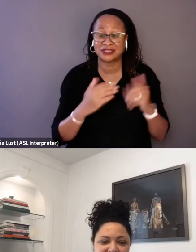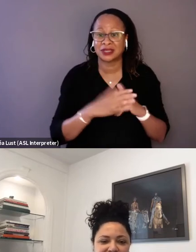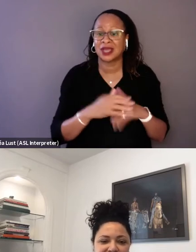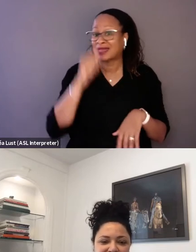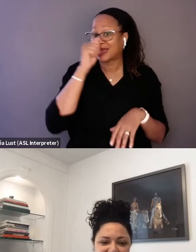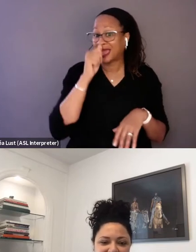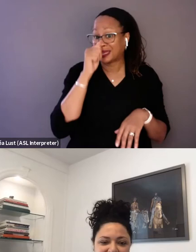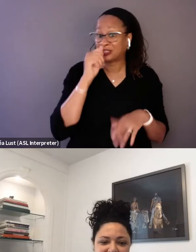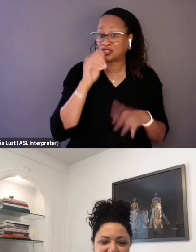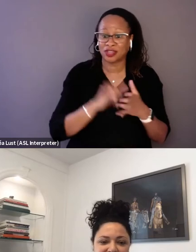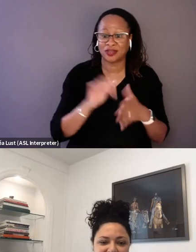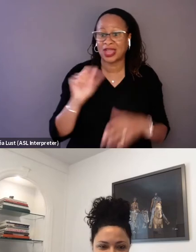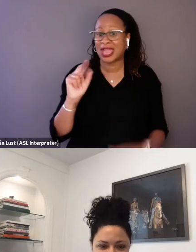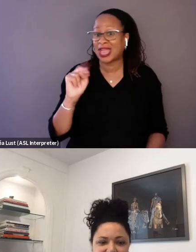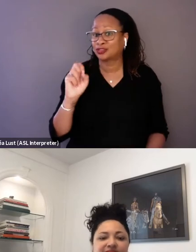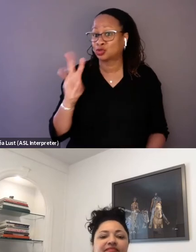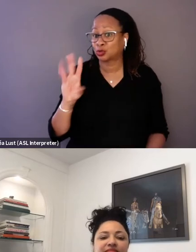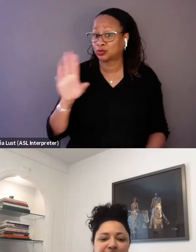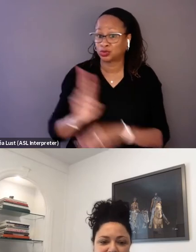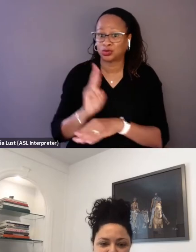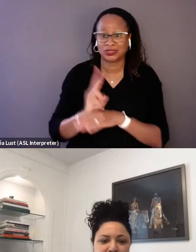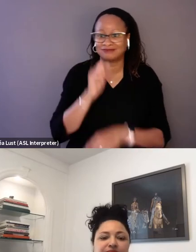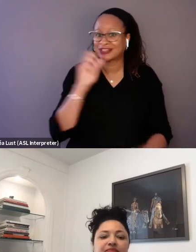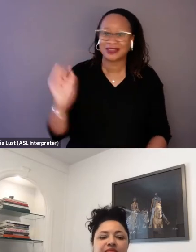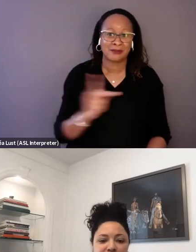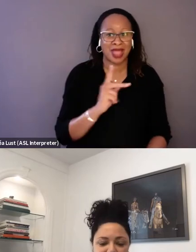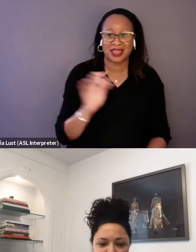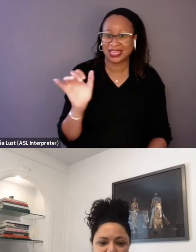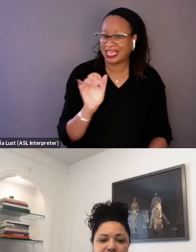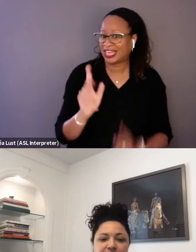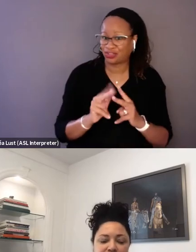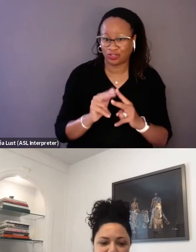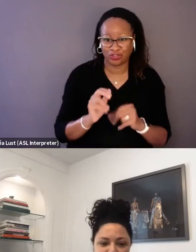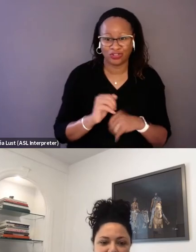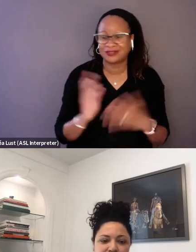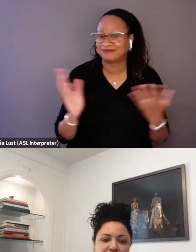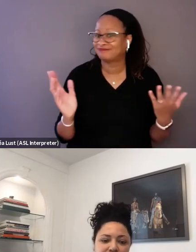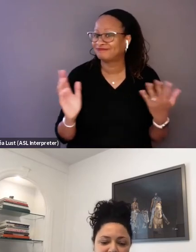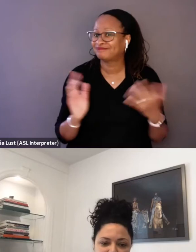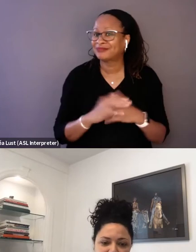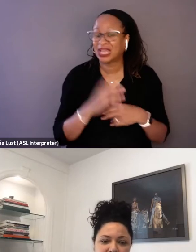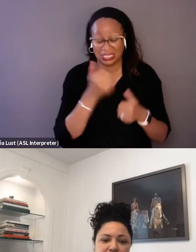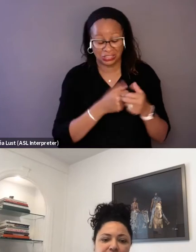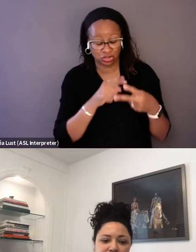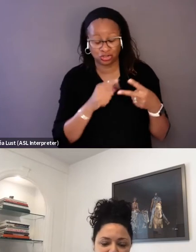that Andrew uses doesn't come back either. You know, they each of them and the ways